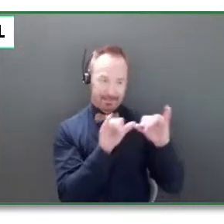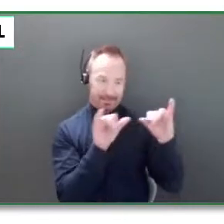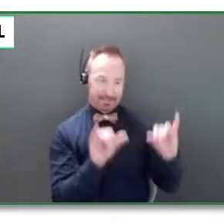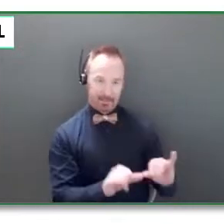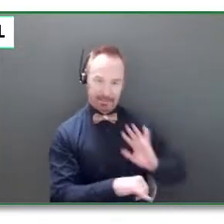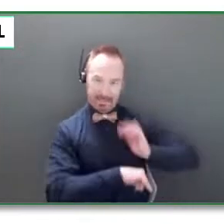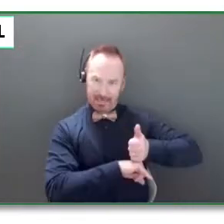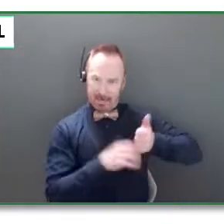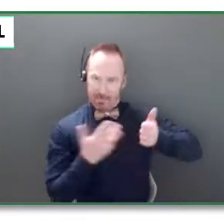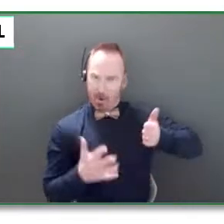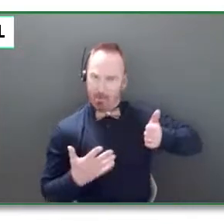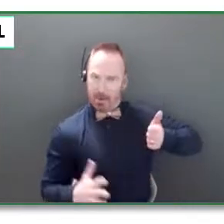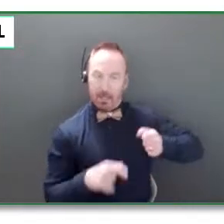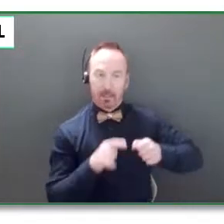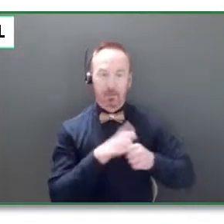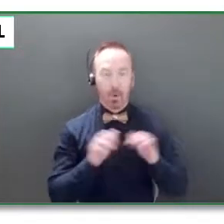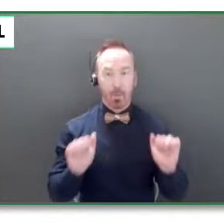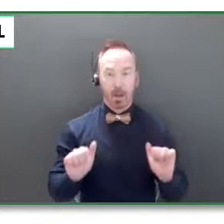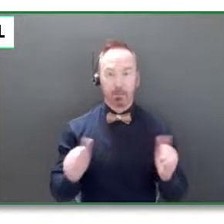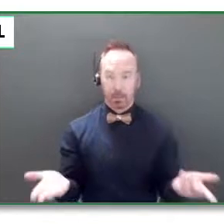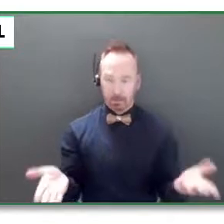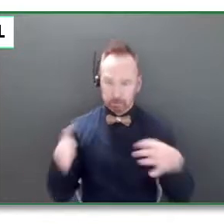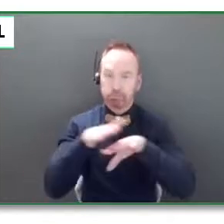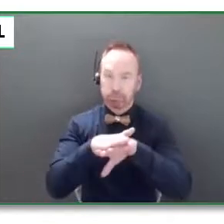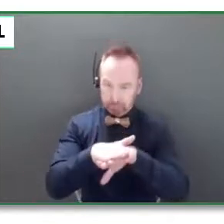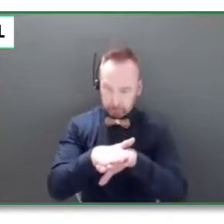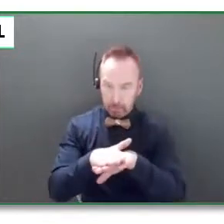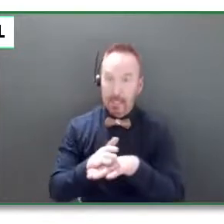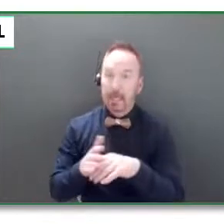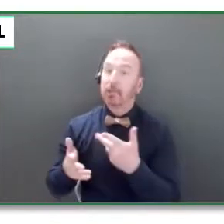intersection, interaction, encouraging empathy,